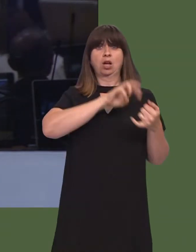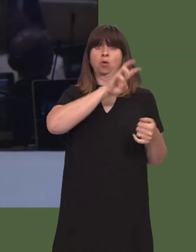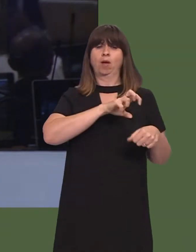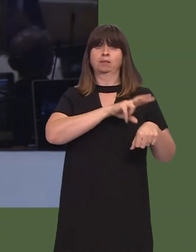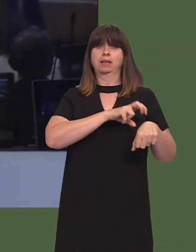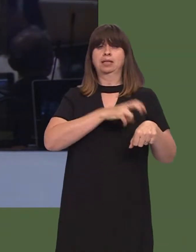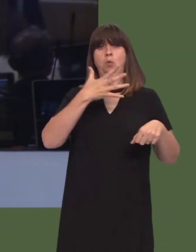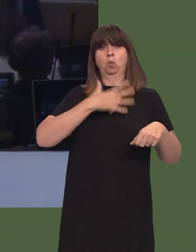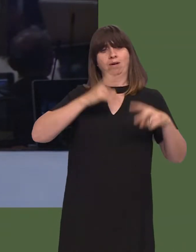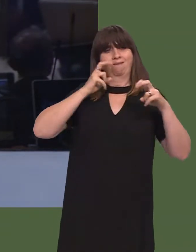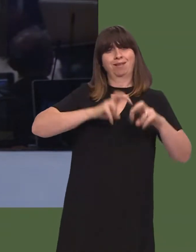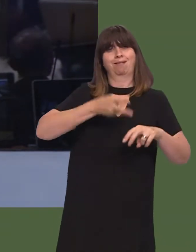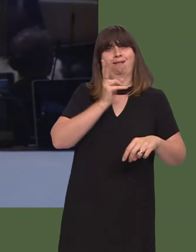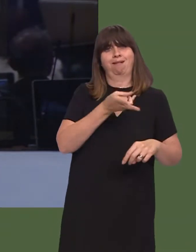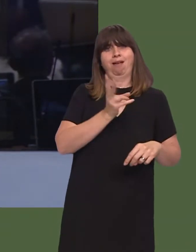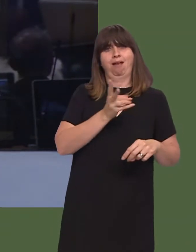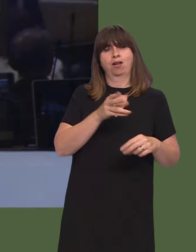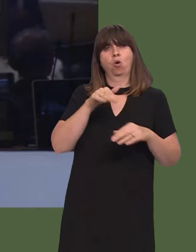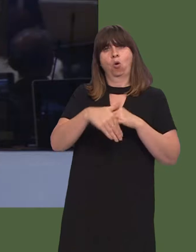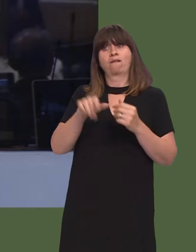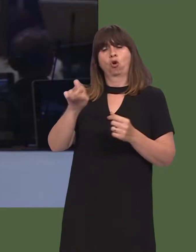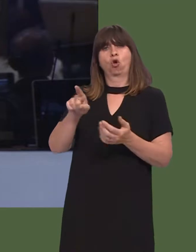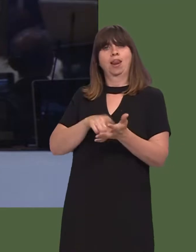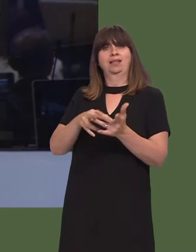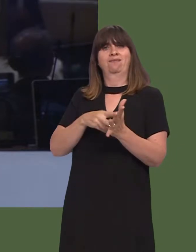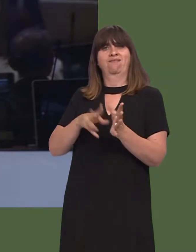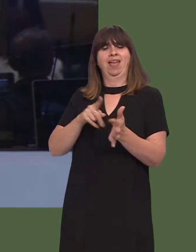South Wales Police reopening the investigation into the Lisvane land deal?